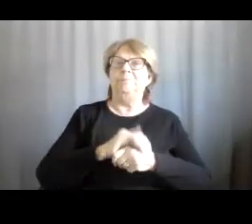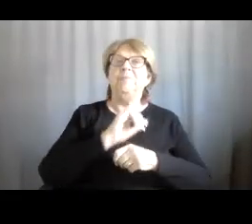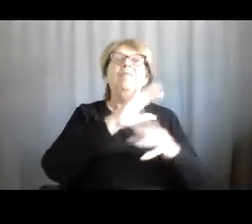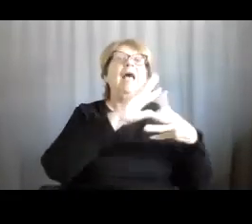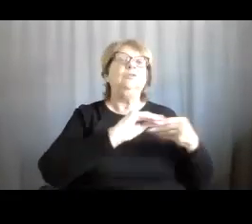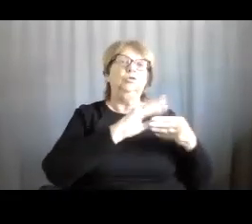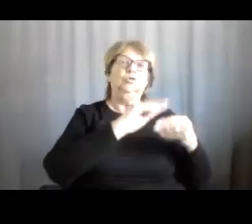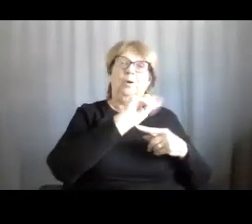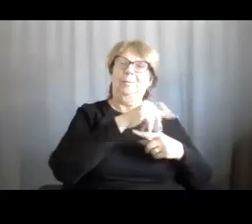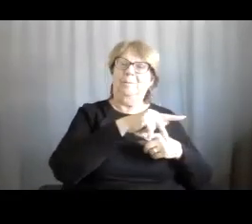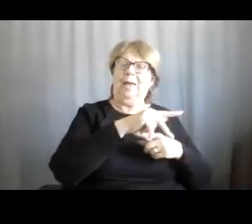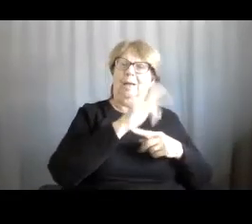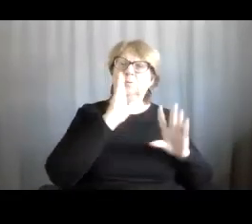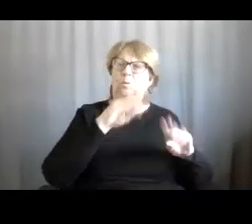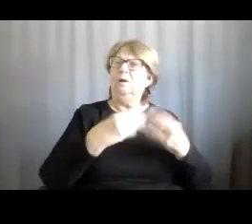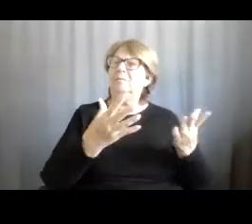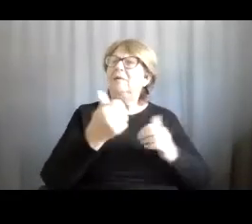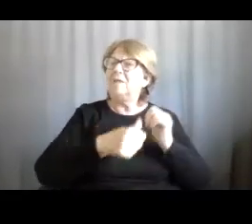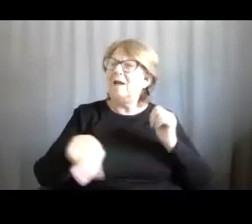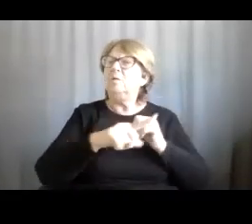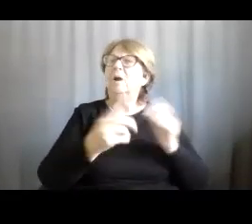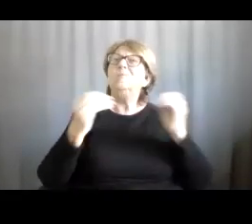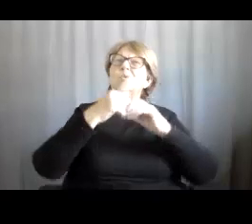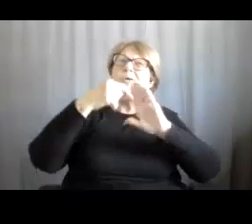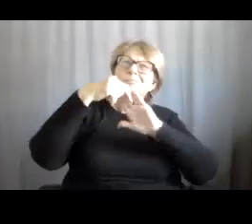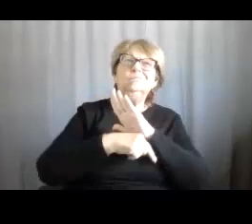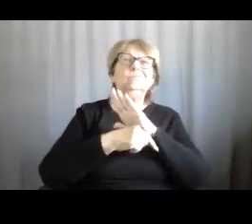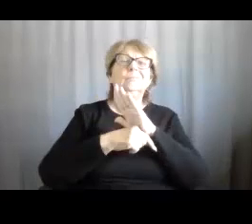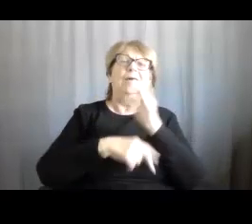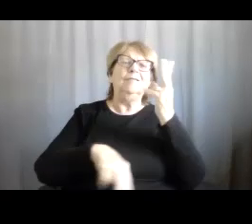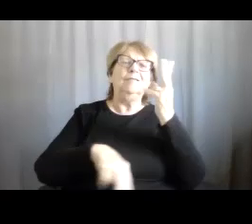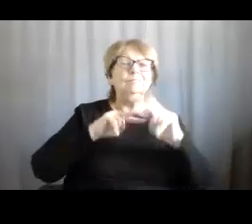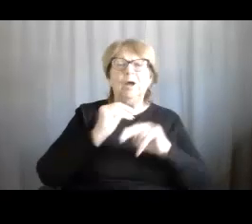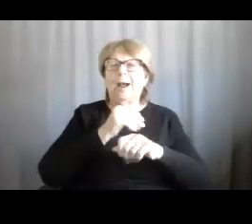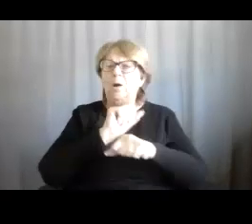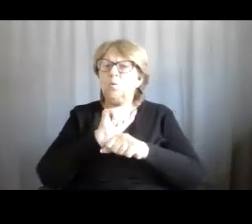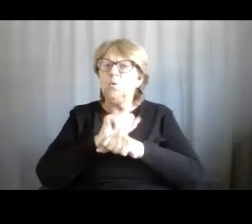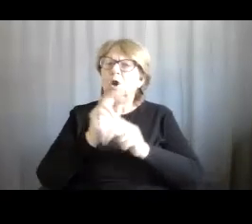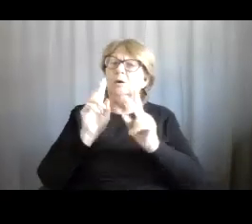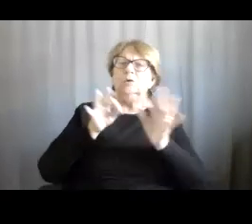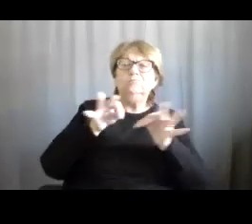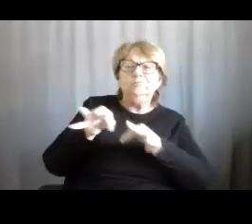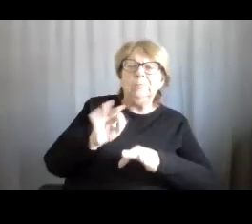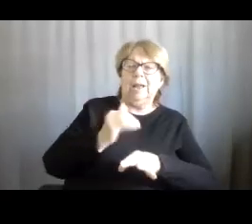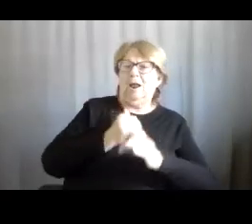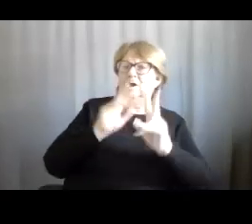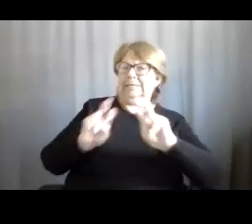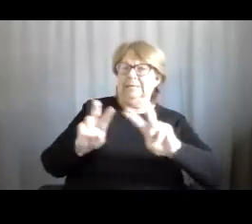to give everyone a more in depth look at our work detailing our assessment. [Roby Poche (DES)] The survey is the